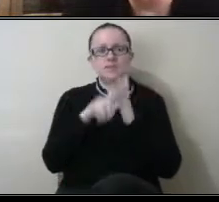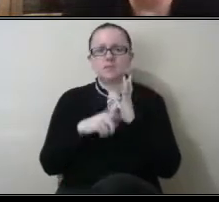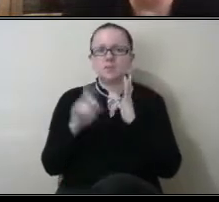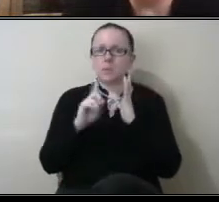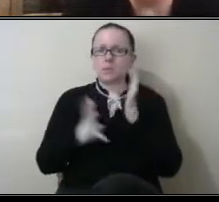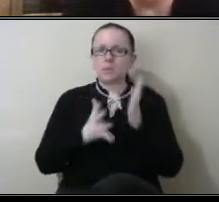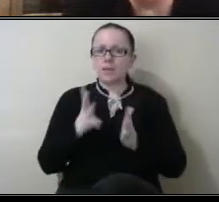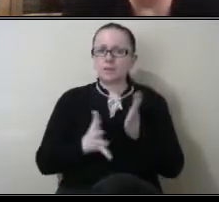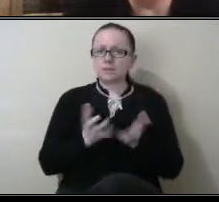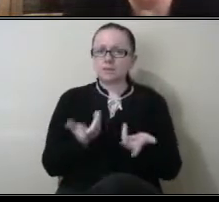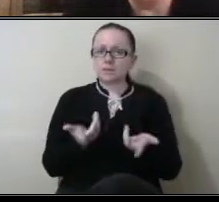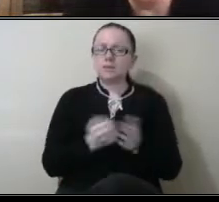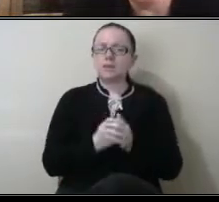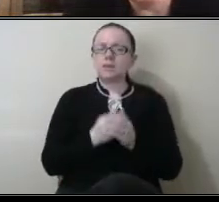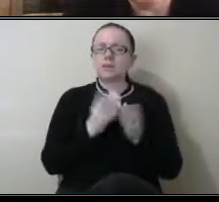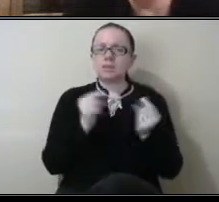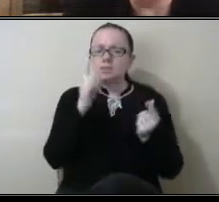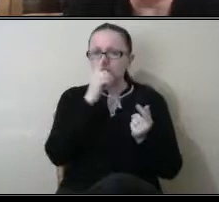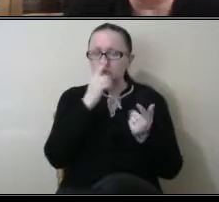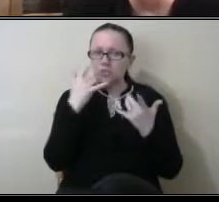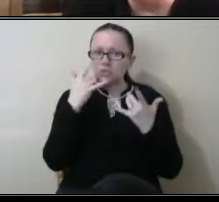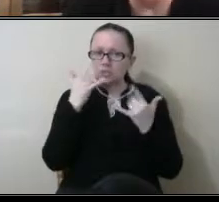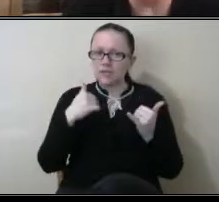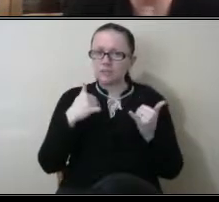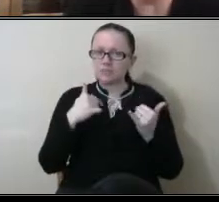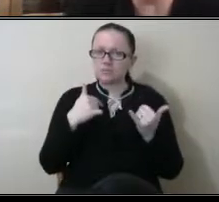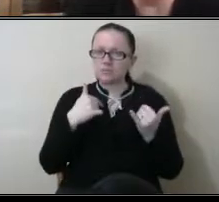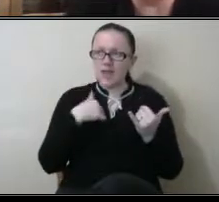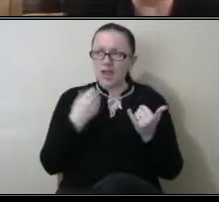know a couple of people checking in with me with um well you know i've got this condition am i